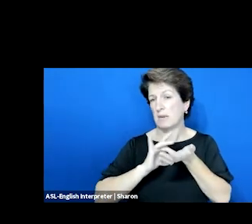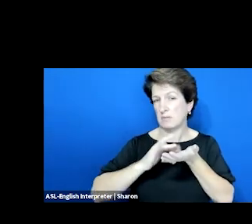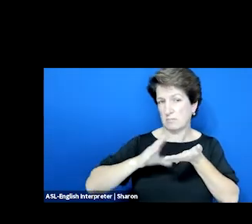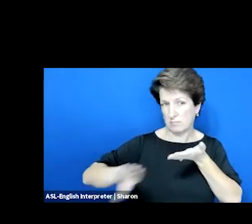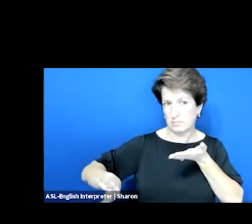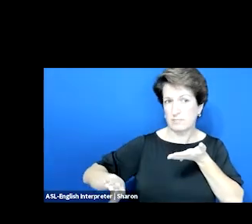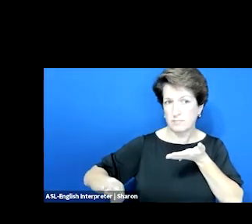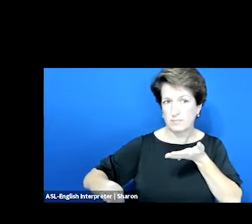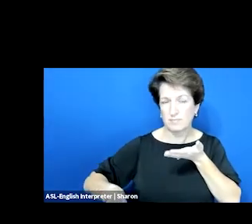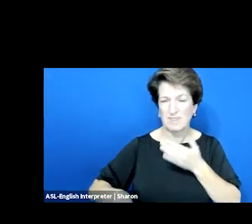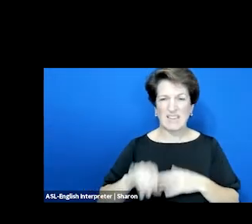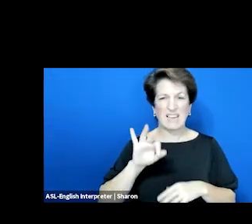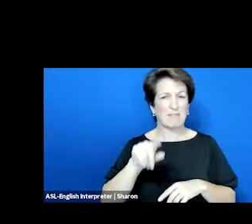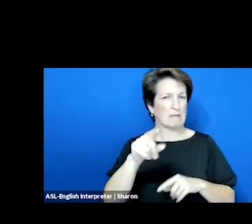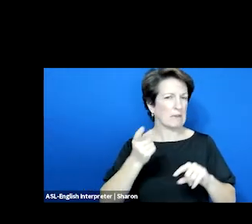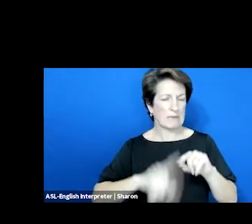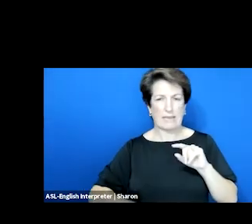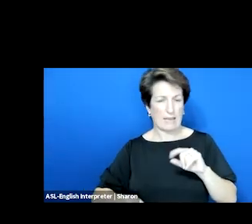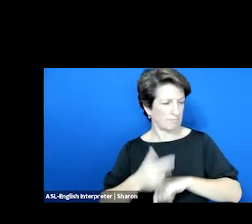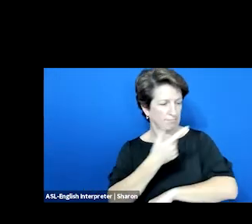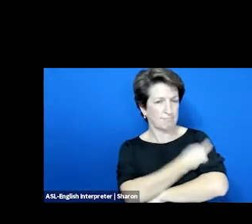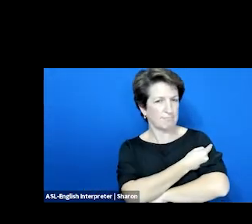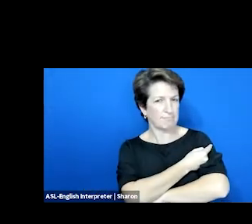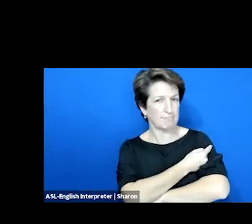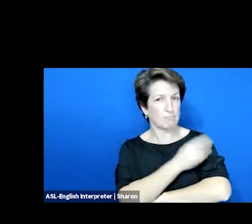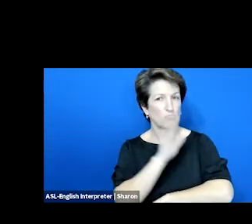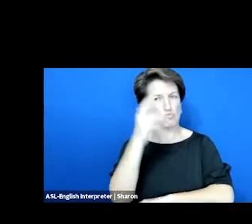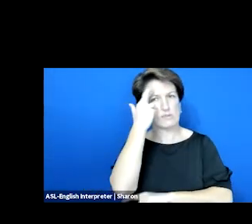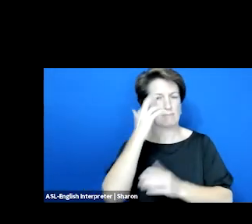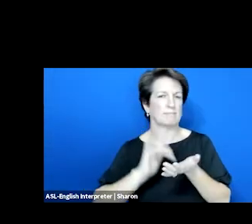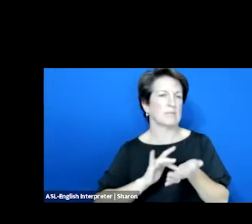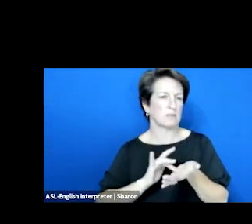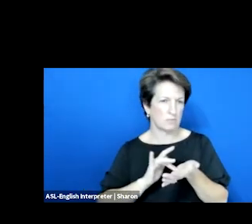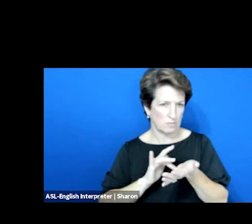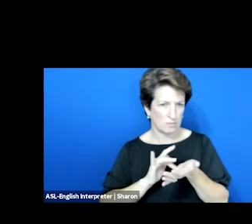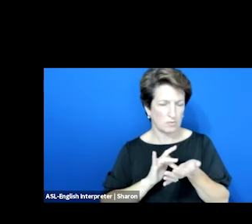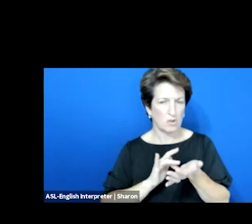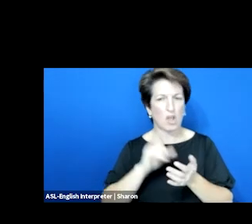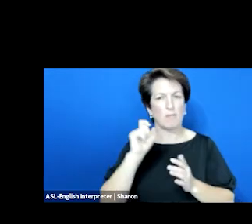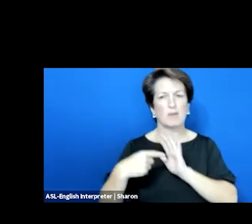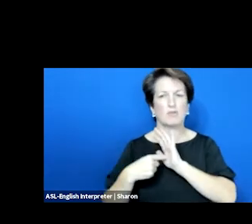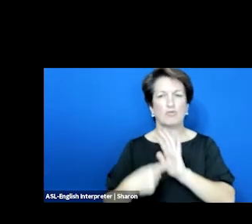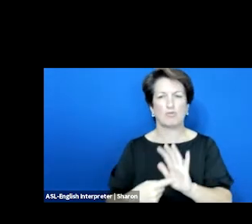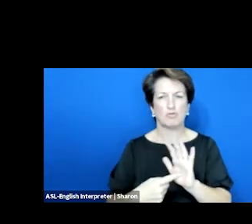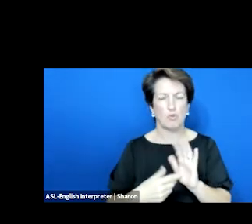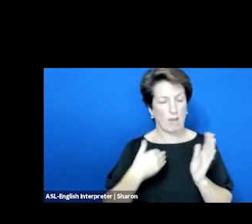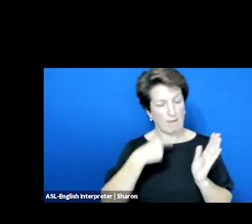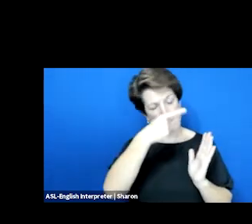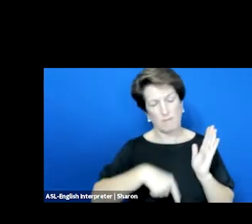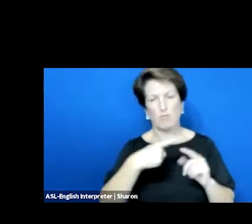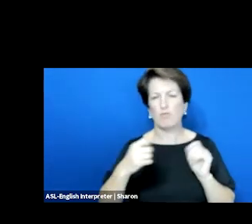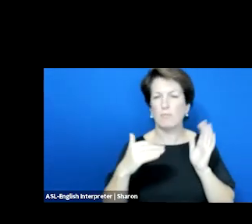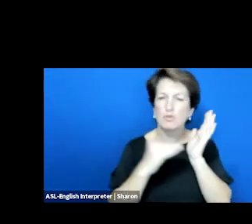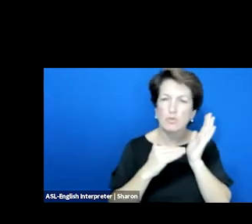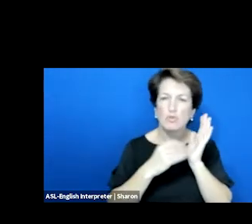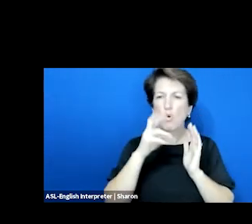purchase, place, pickup, or pay for an